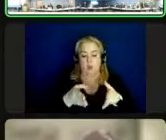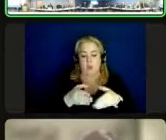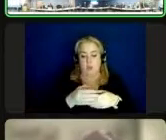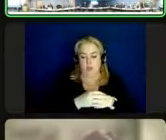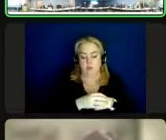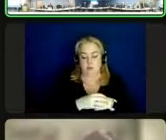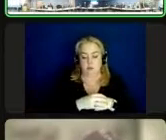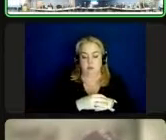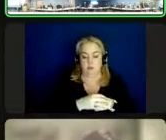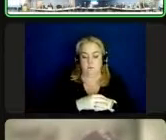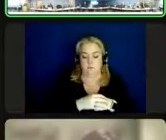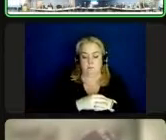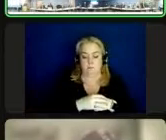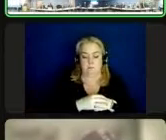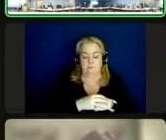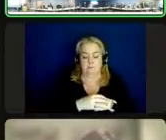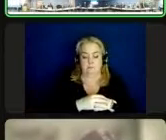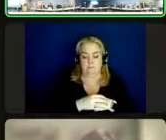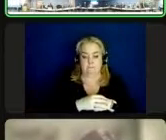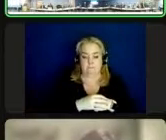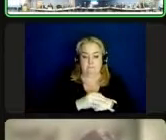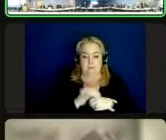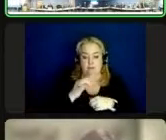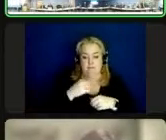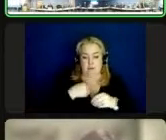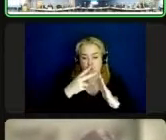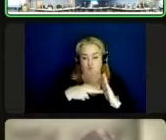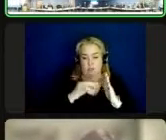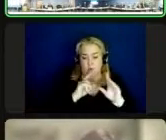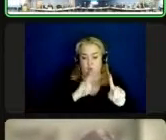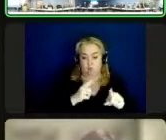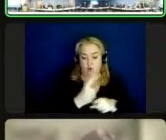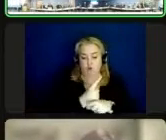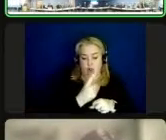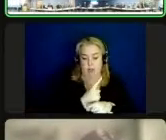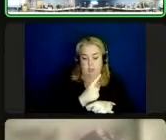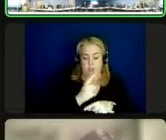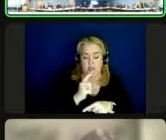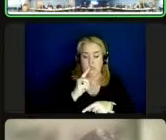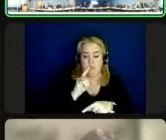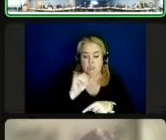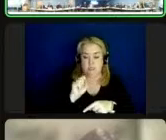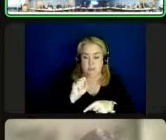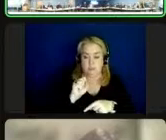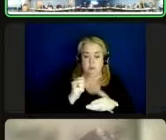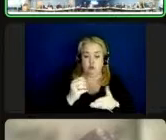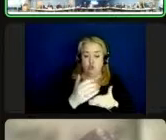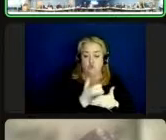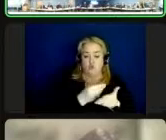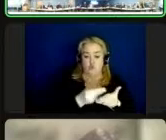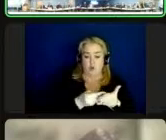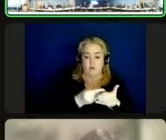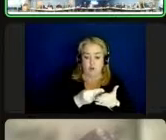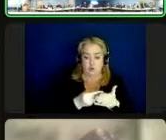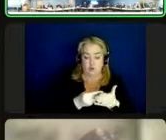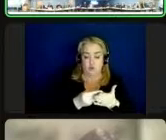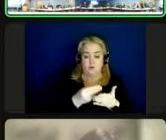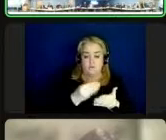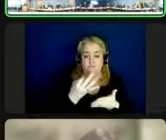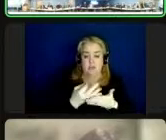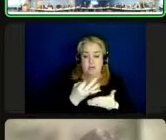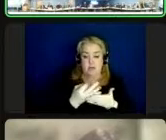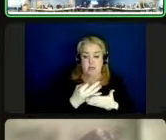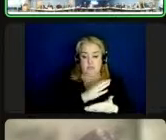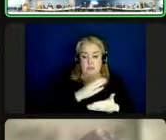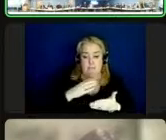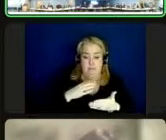YOU'RE RIGHT IT HAS TO BE